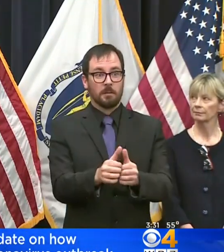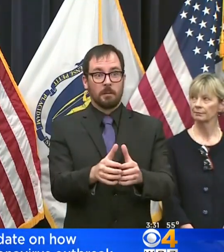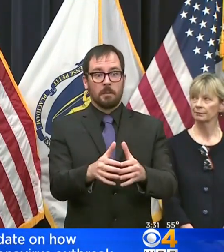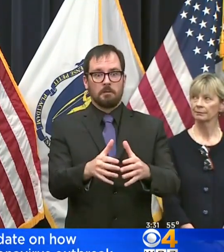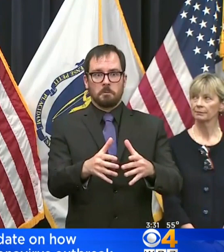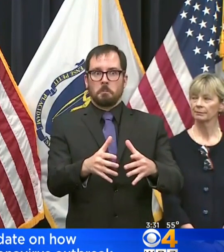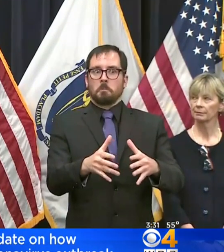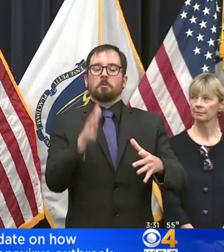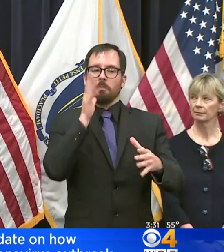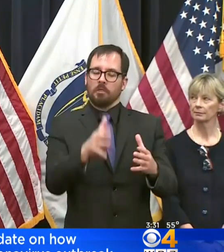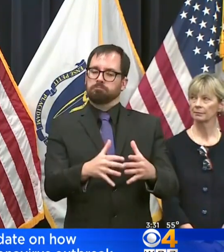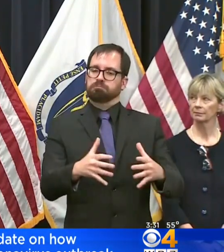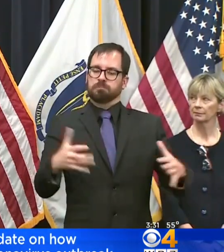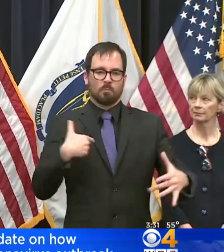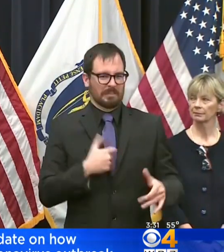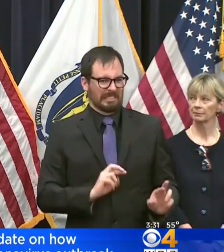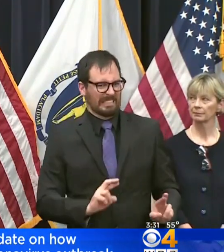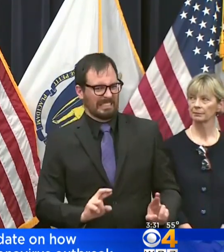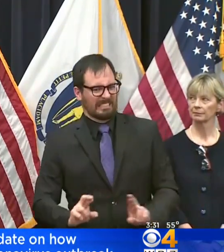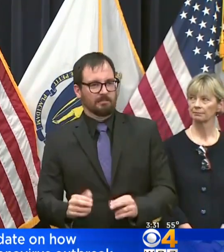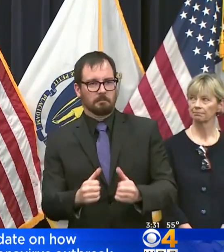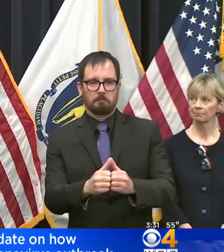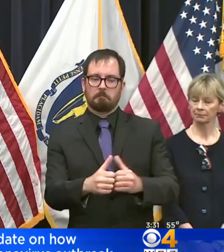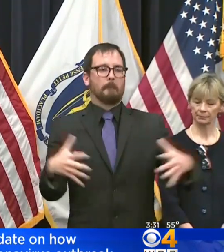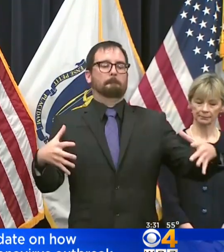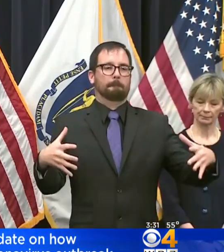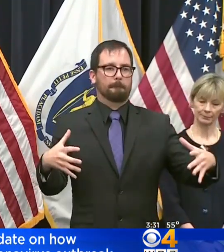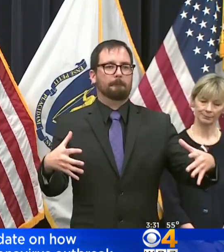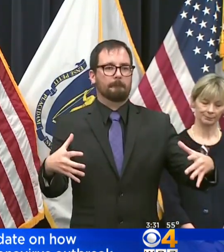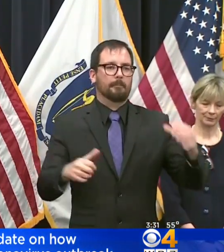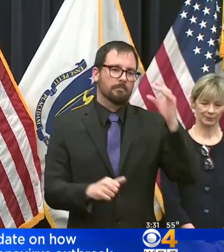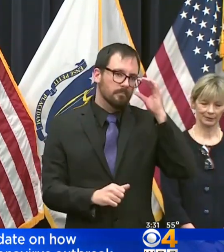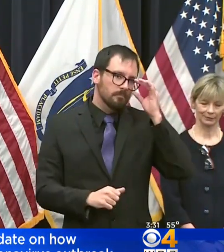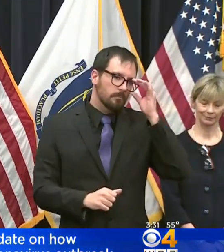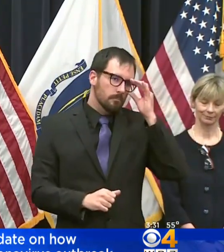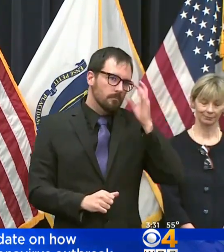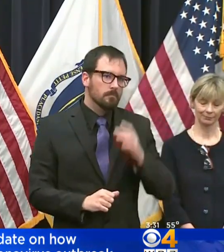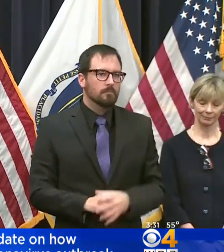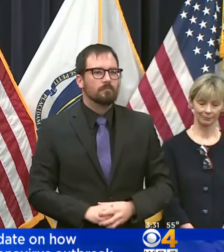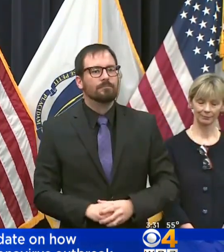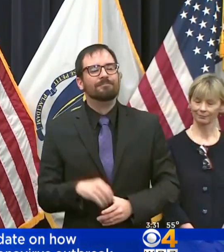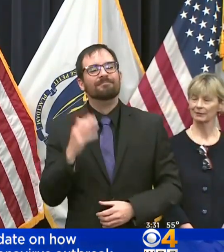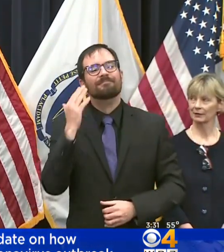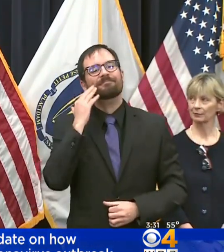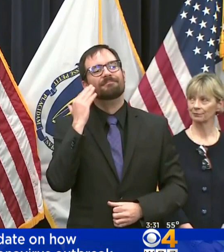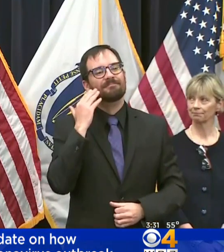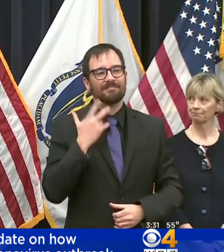SURGE I THINK WE ALL BELIEVE IS COMING AND THAT WE HAVE THE RESOURCES AVAILABLE IN PART